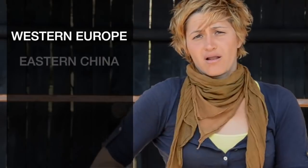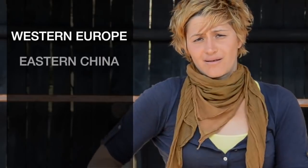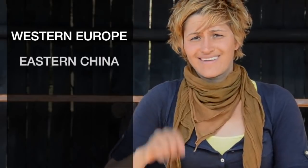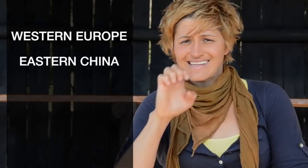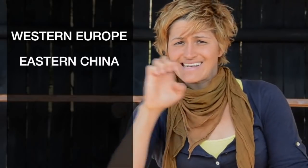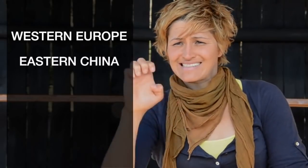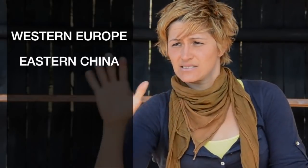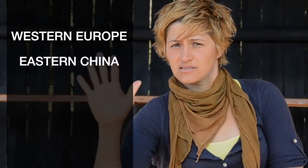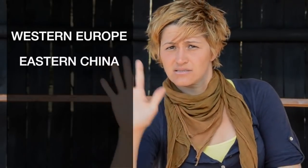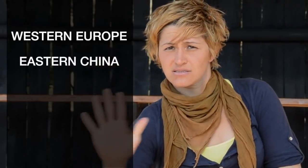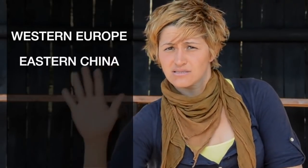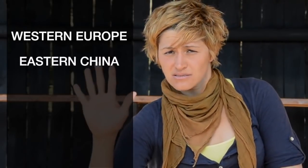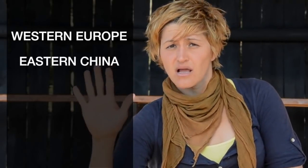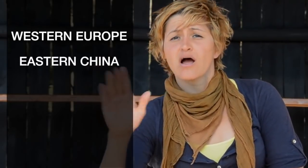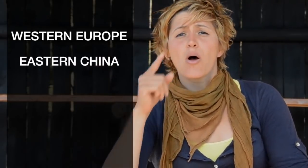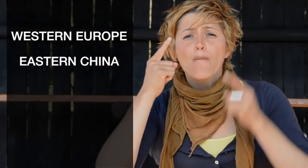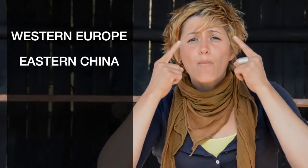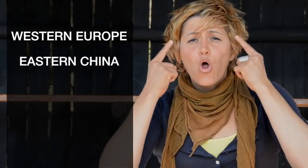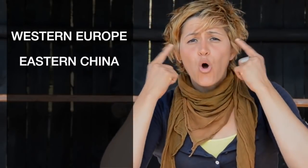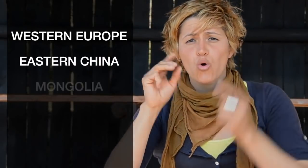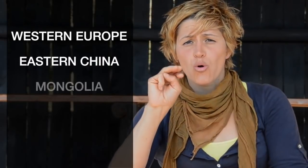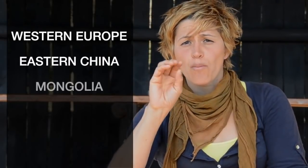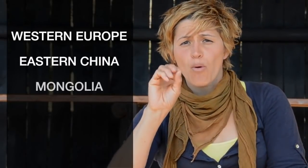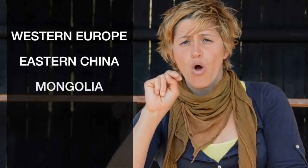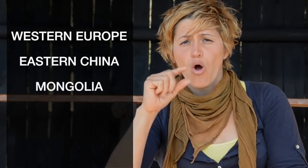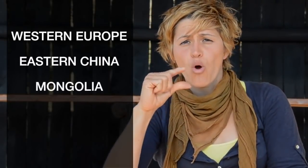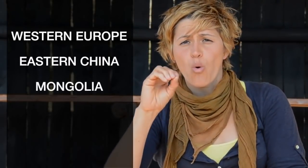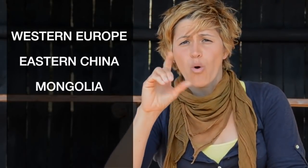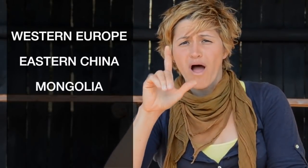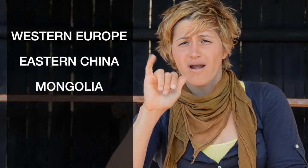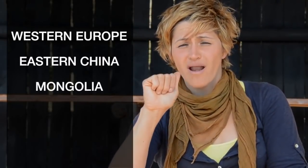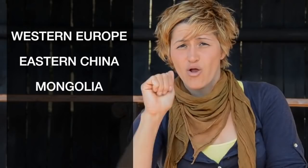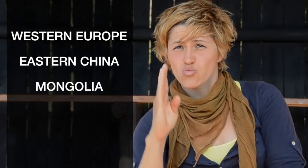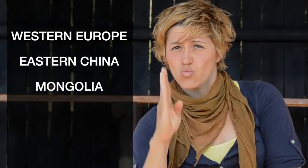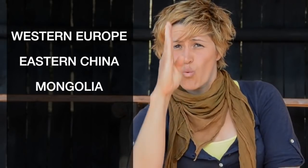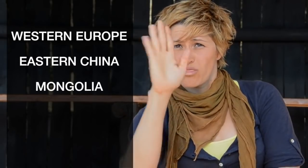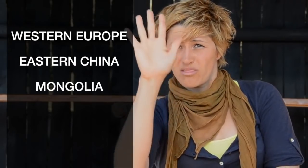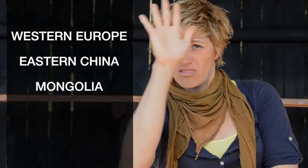Mongolia for many, many years.